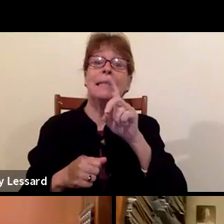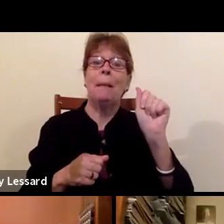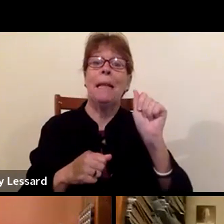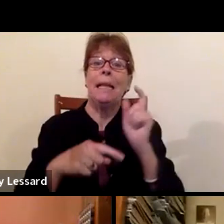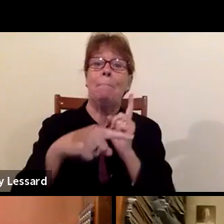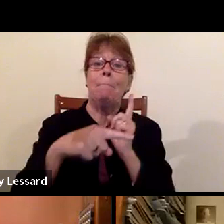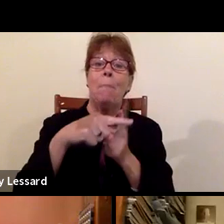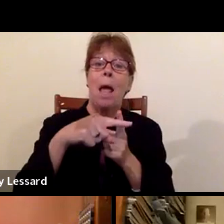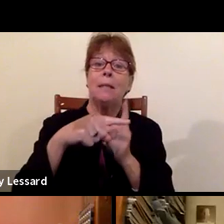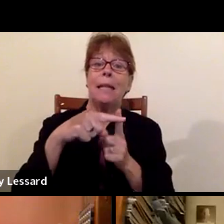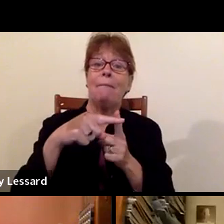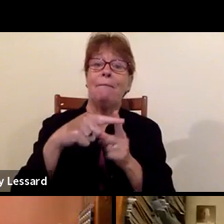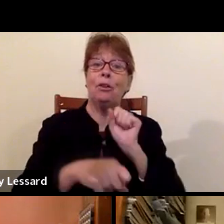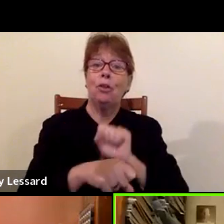to turn on your